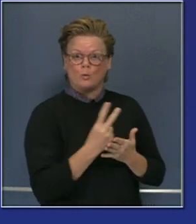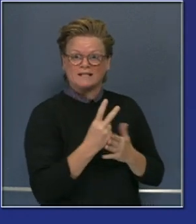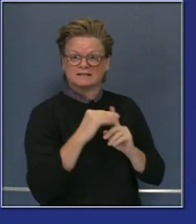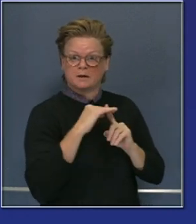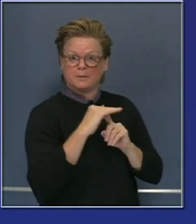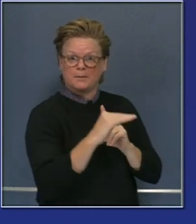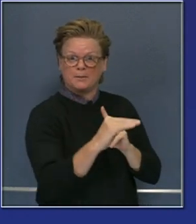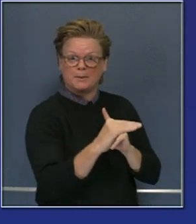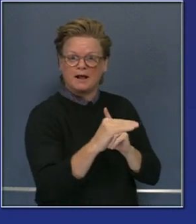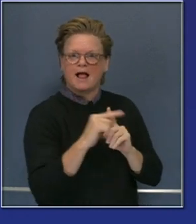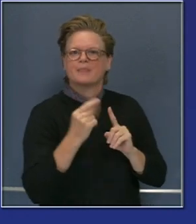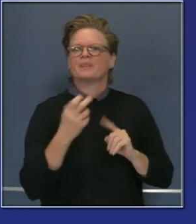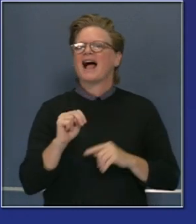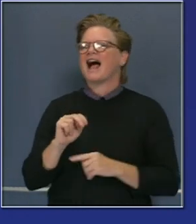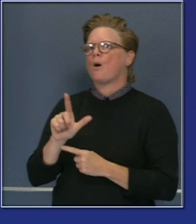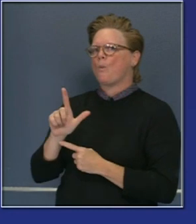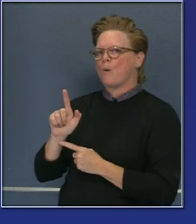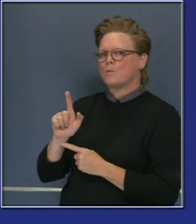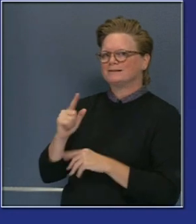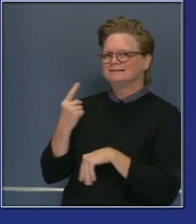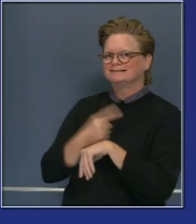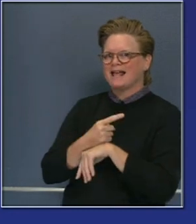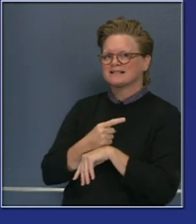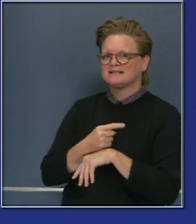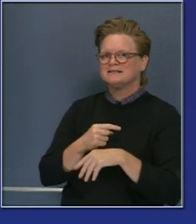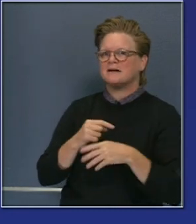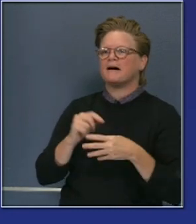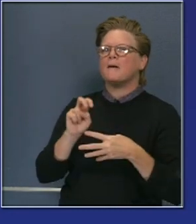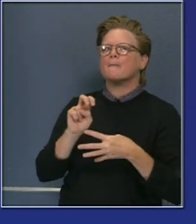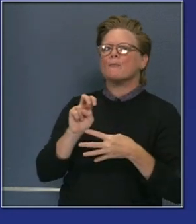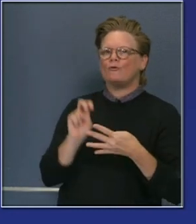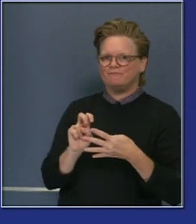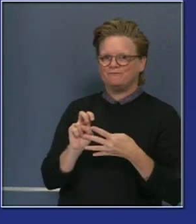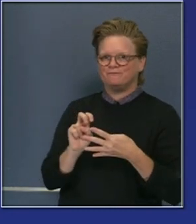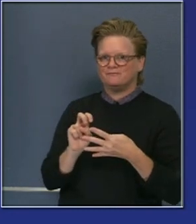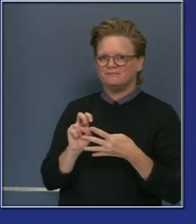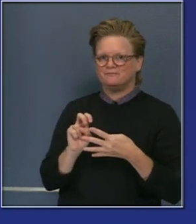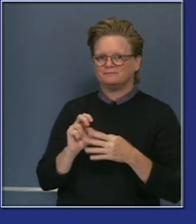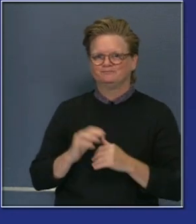MOVE OUT OF THOSE TIERS THERE IS NOW A 21 DAY MANDATORY WAIT TIME.